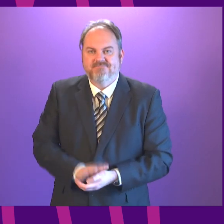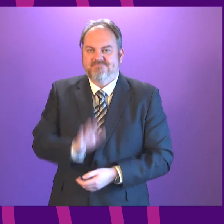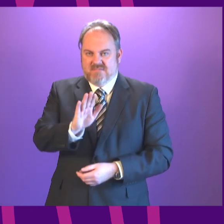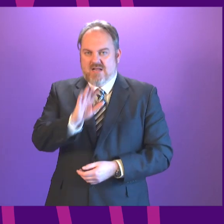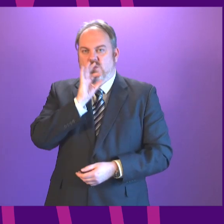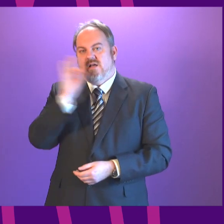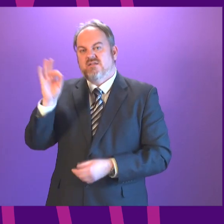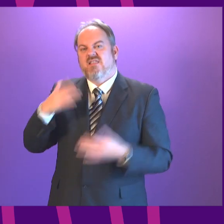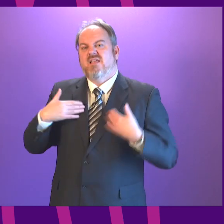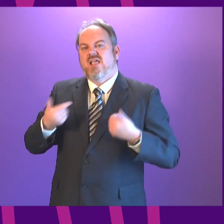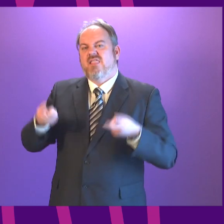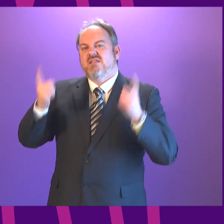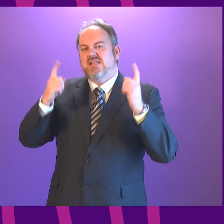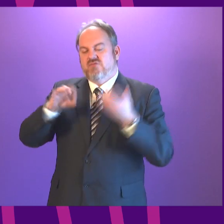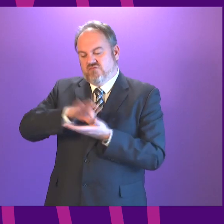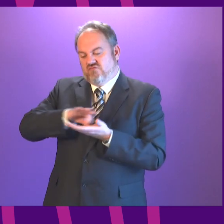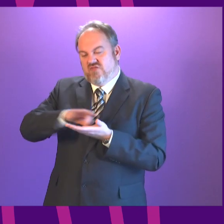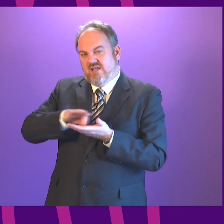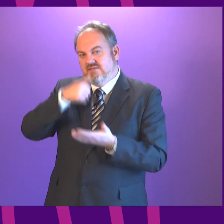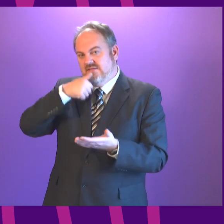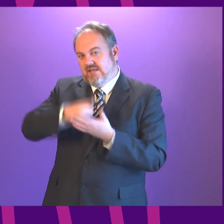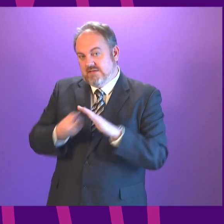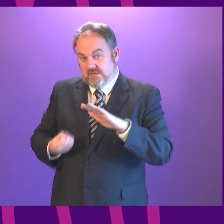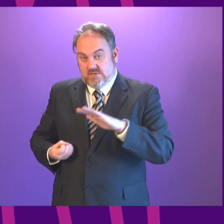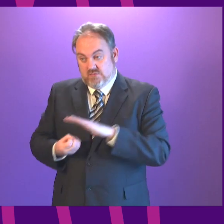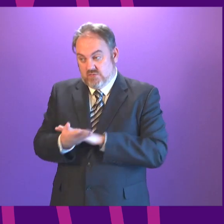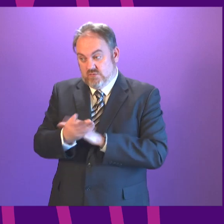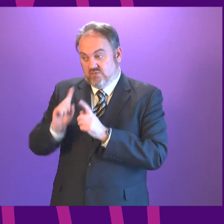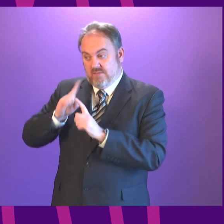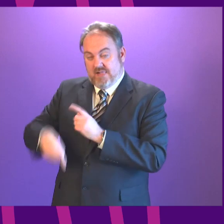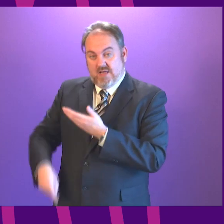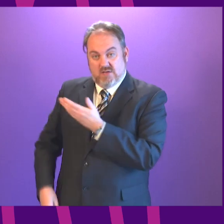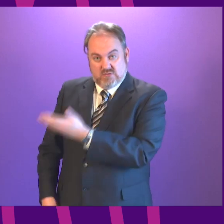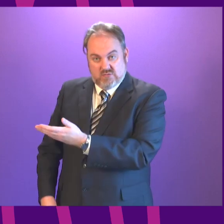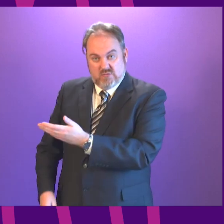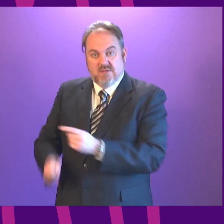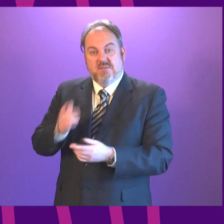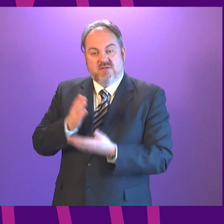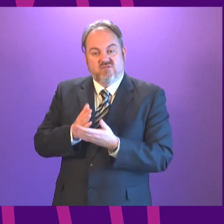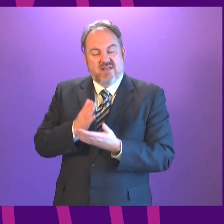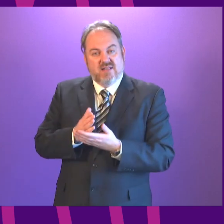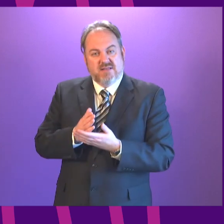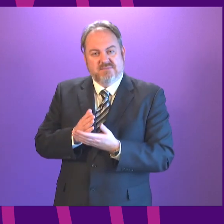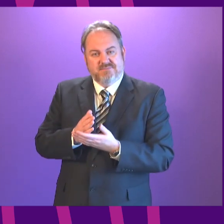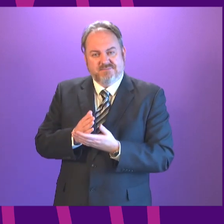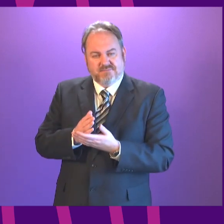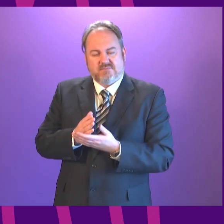and Sport to write to the member with an update on hospital capacity and what pressures there